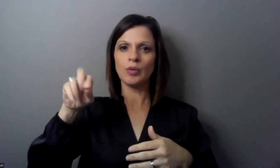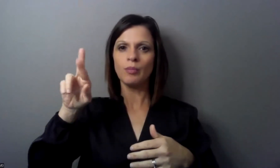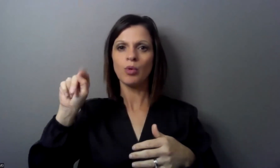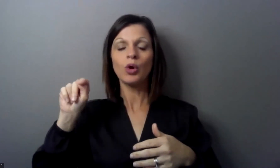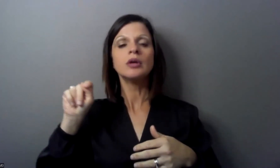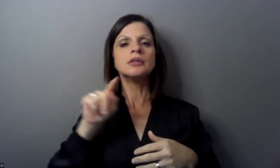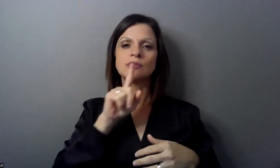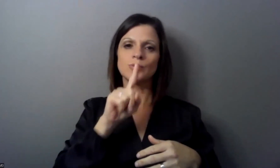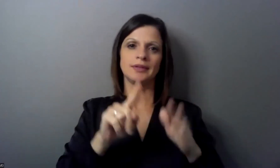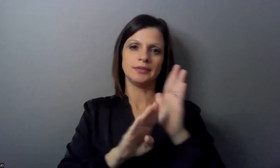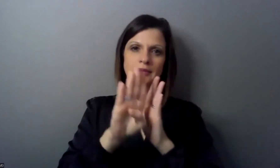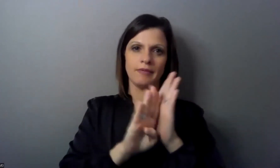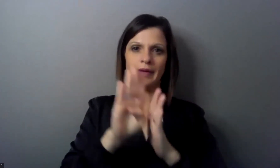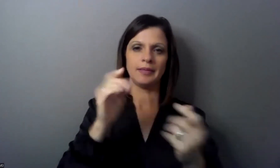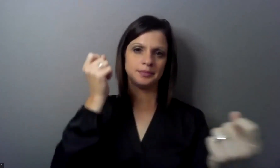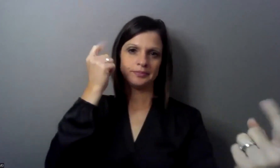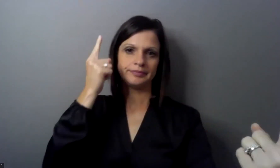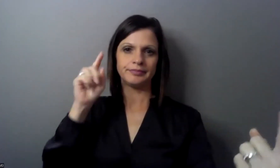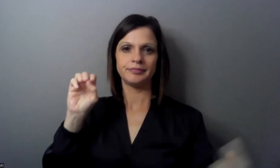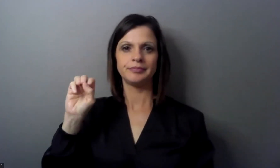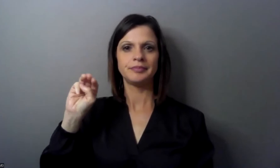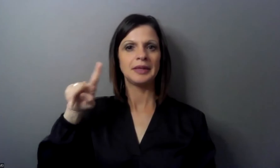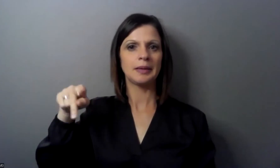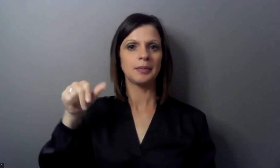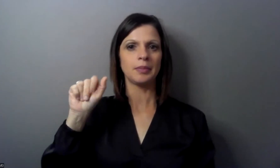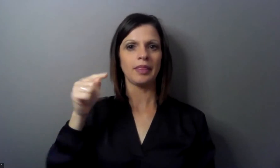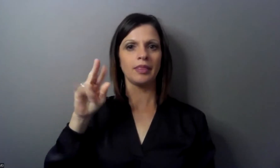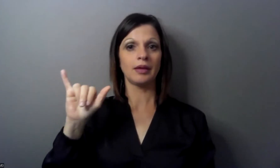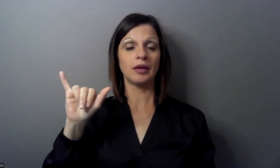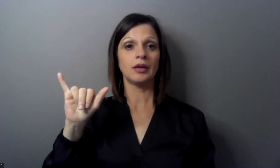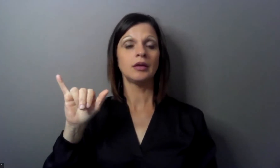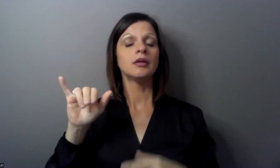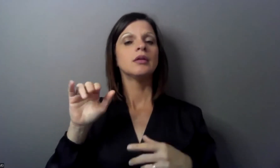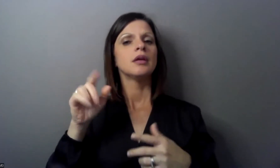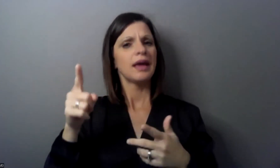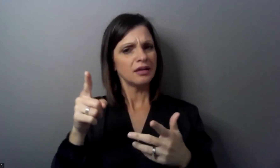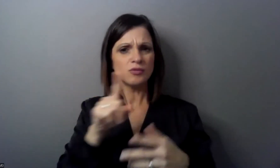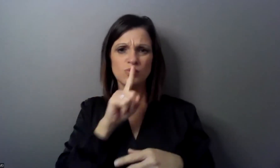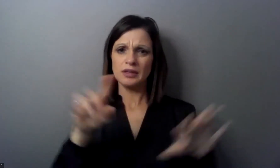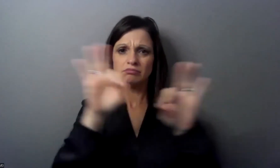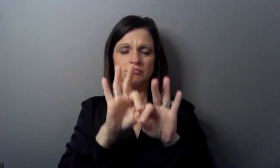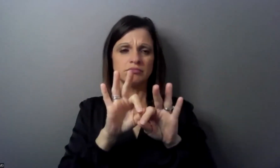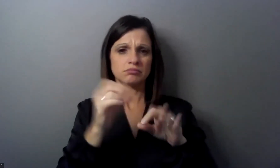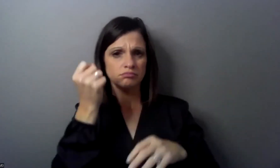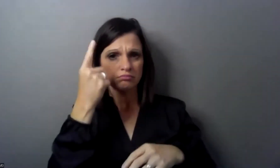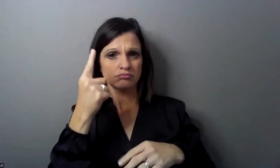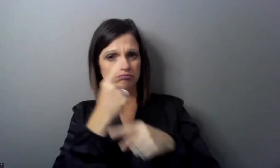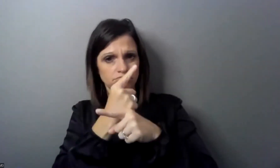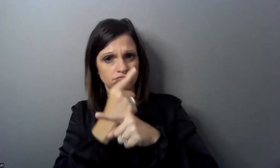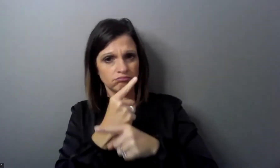And rephrasing what – rephrasing back to them and making sure you are hearing correctly. Am I hearing this or this is what I'm hearing and